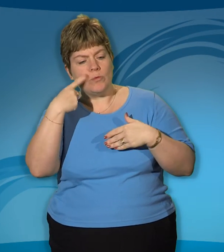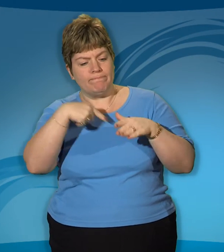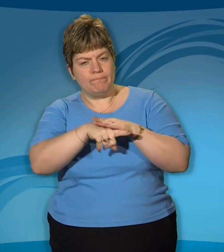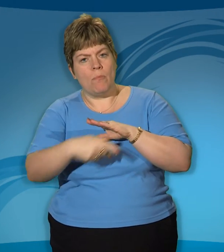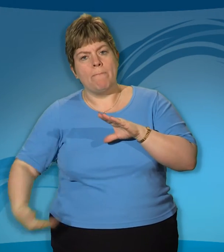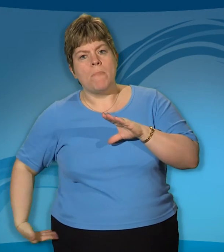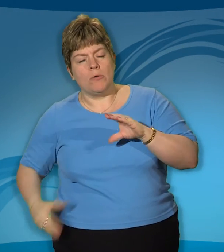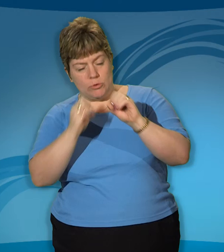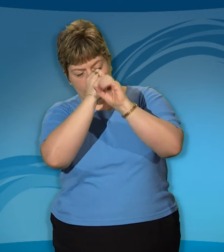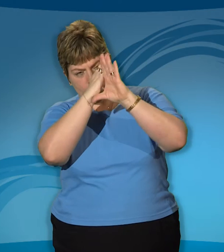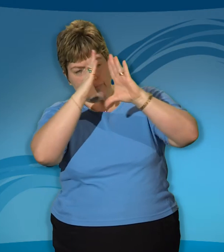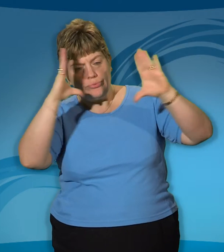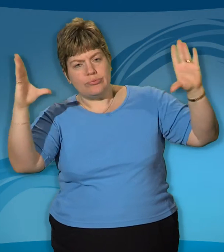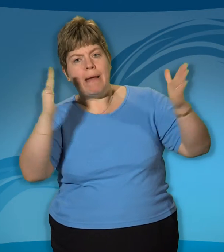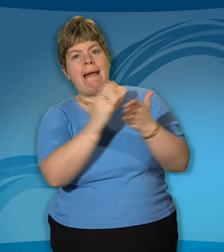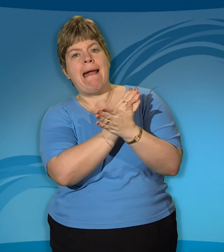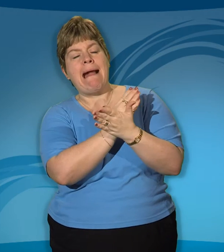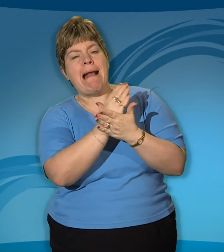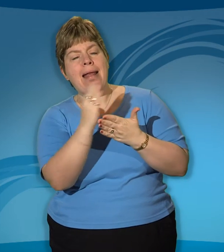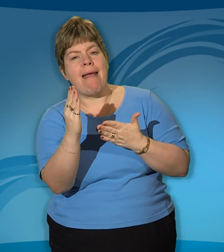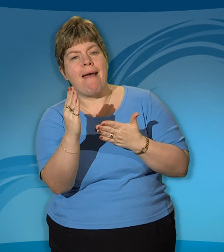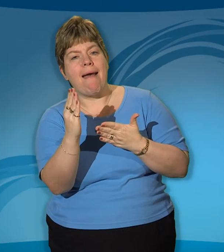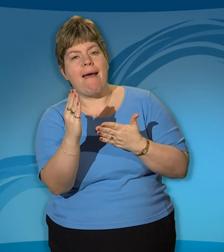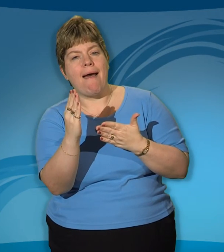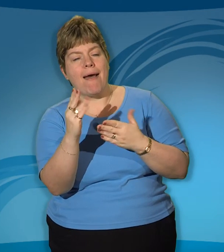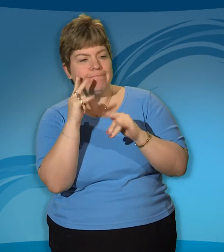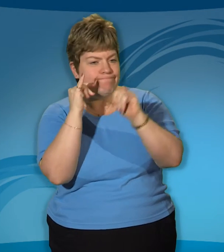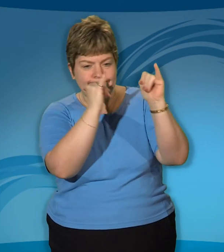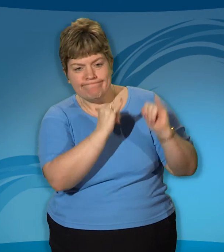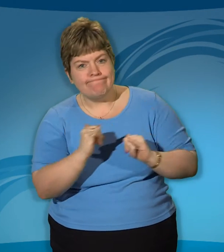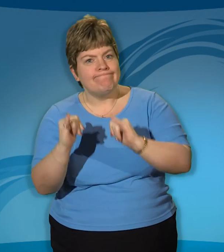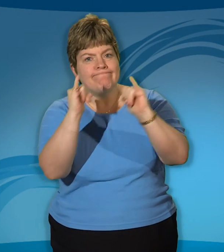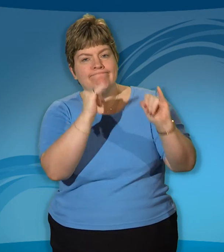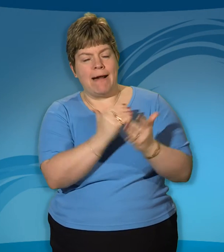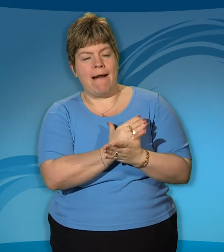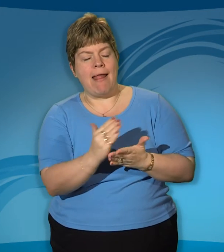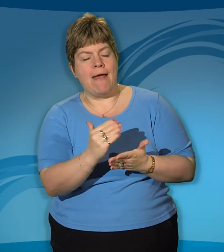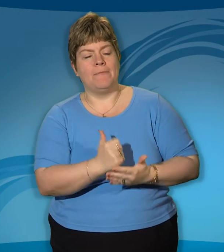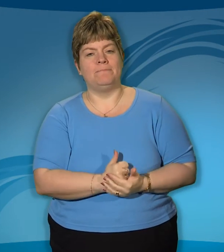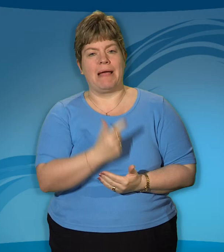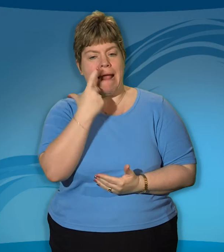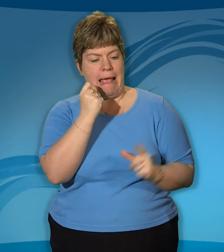in your bottom, then by inflating your bowel with air it allows pictures to be taken.